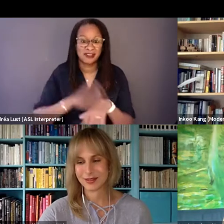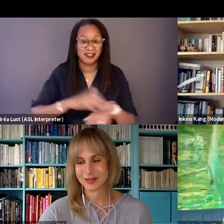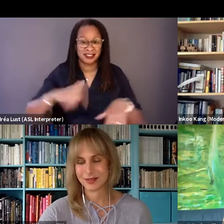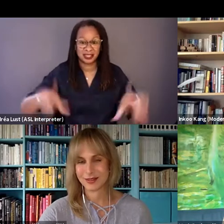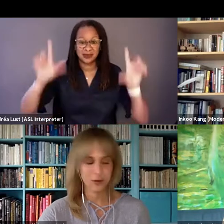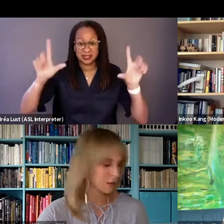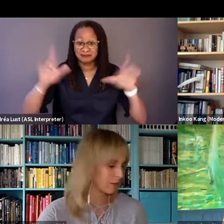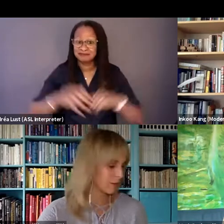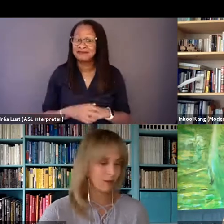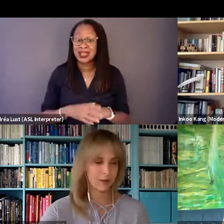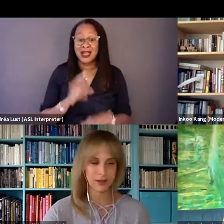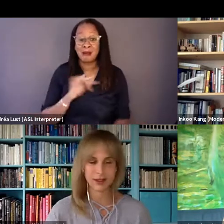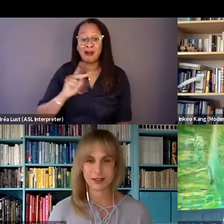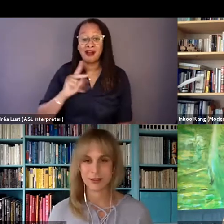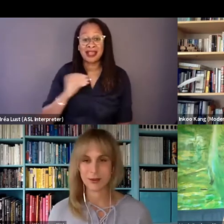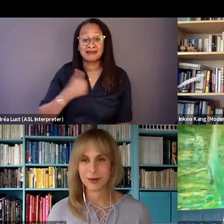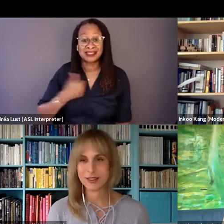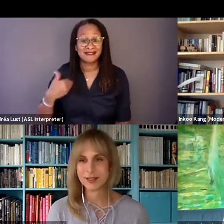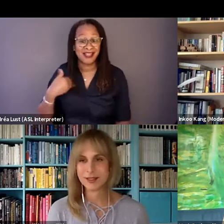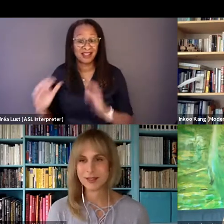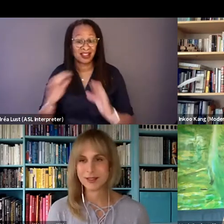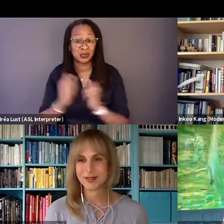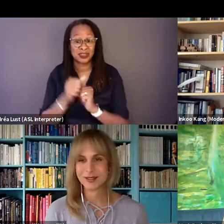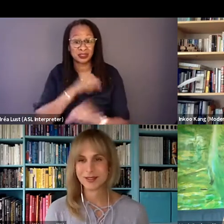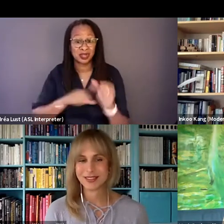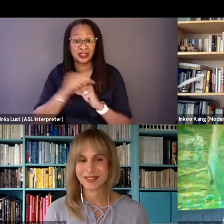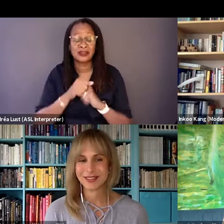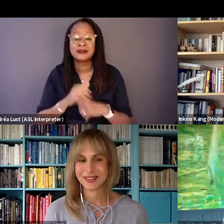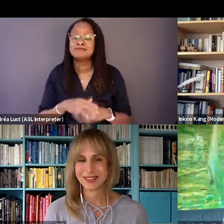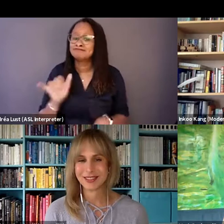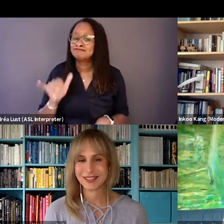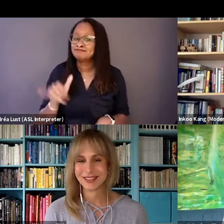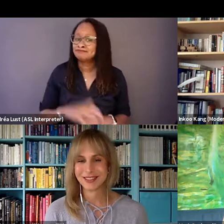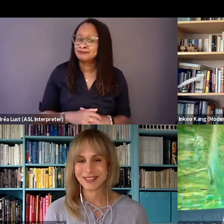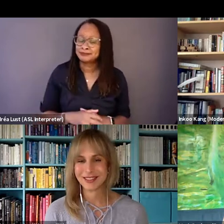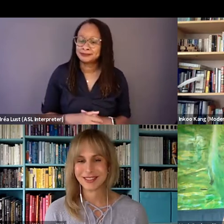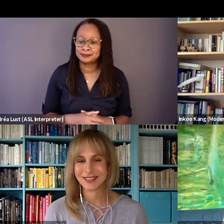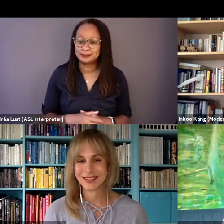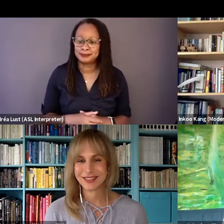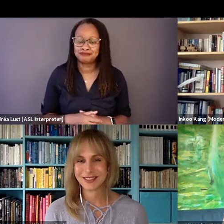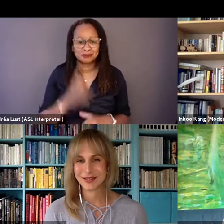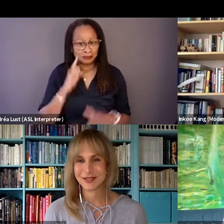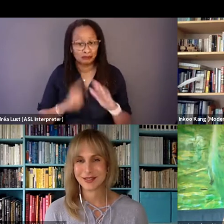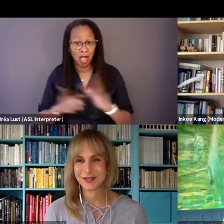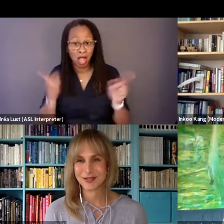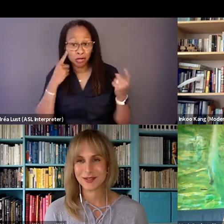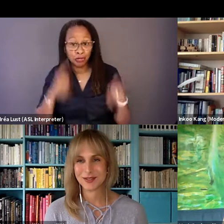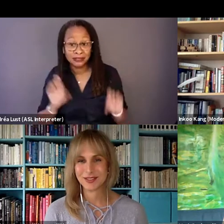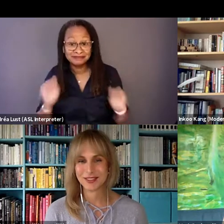And Mark and I actually had the conversation with each other, well, we humbly agree, but we were like,